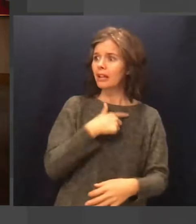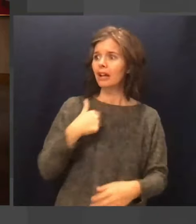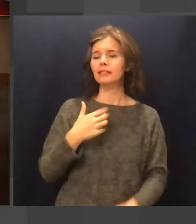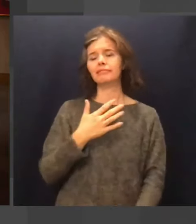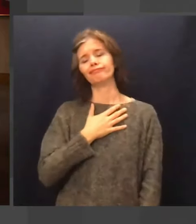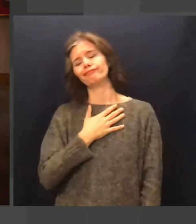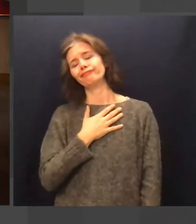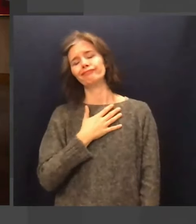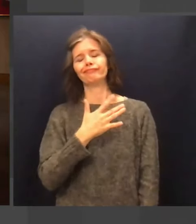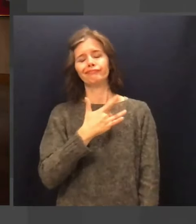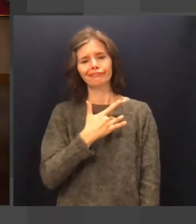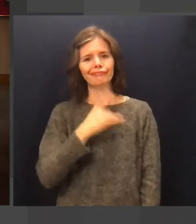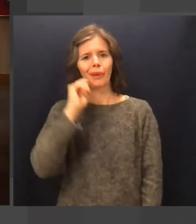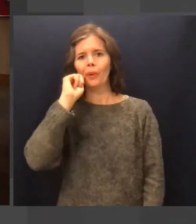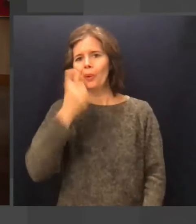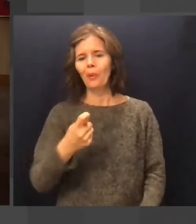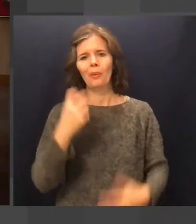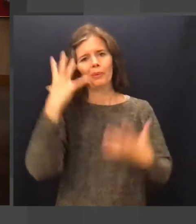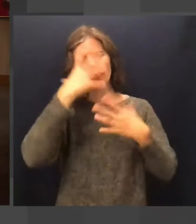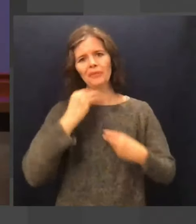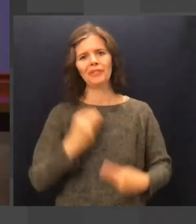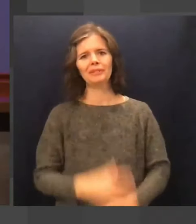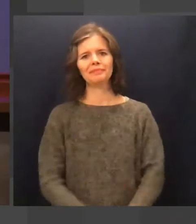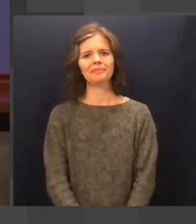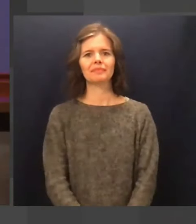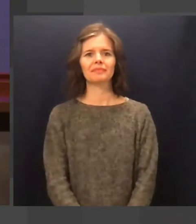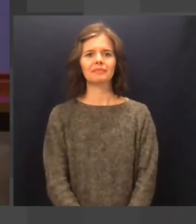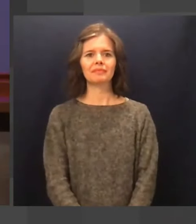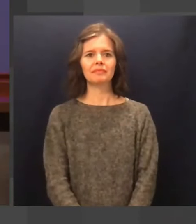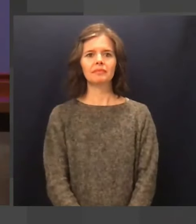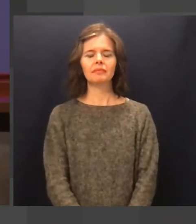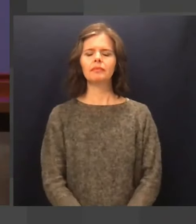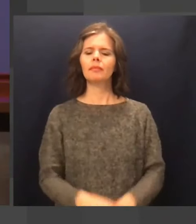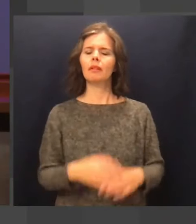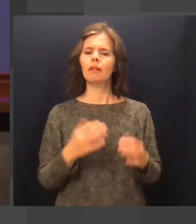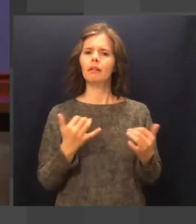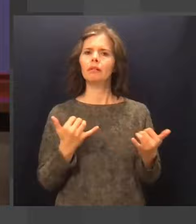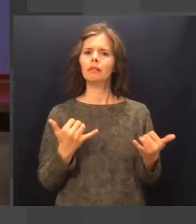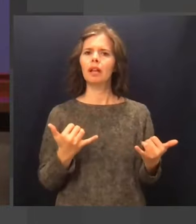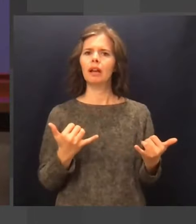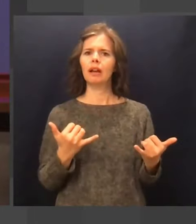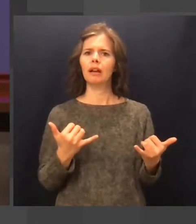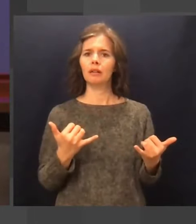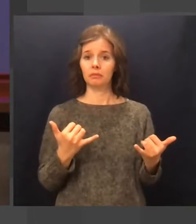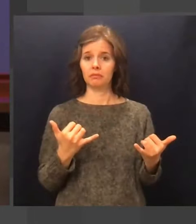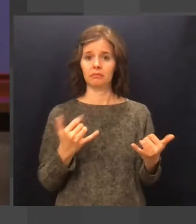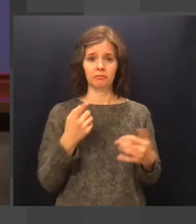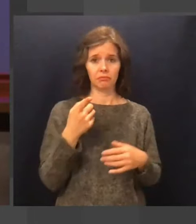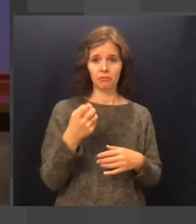AND WE NEVER HEARD THAT AND IT IS SO COOL. ABSOLUTELY BEAUTIFUL.